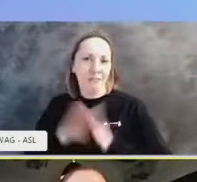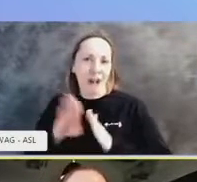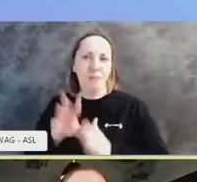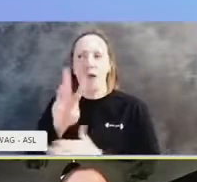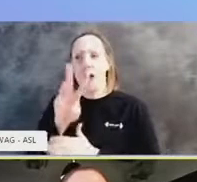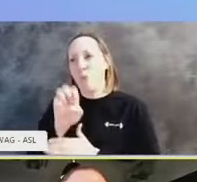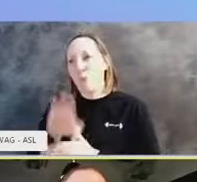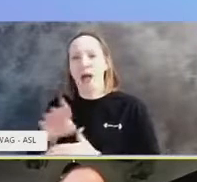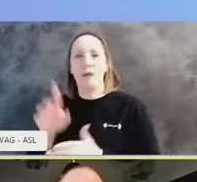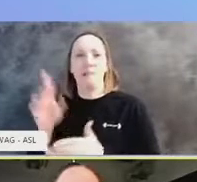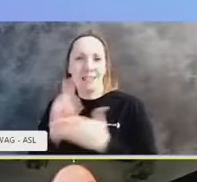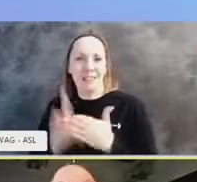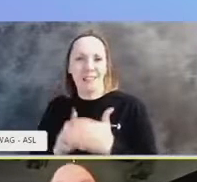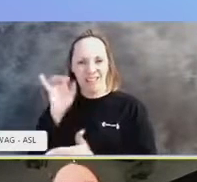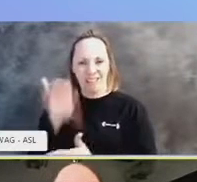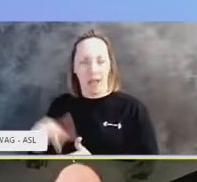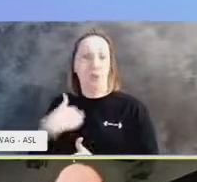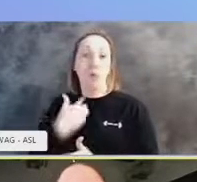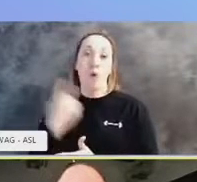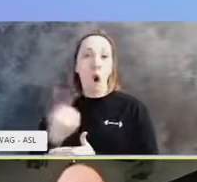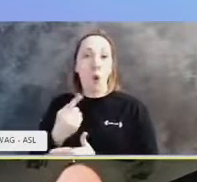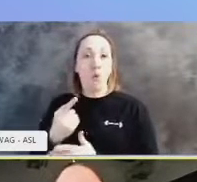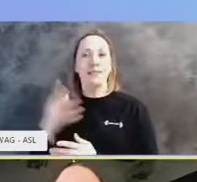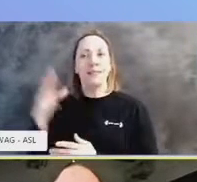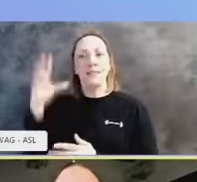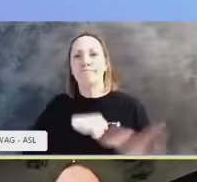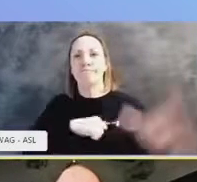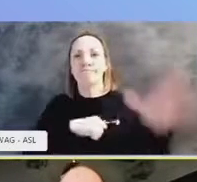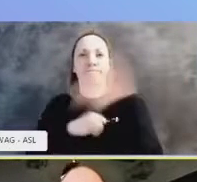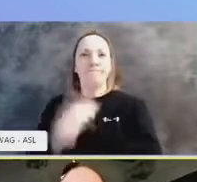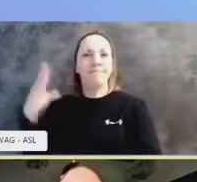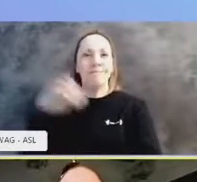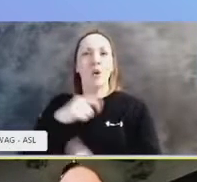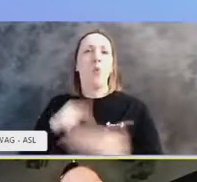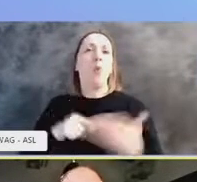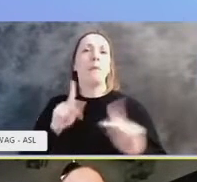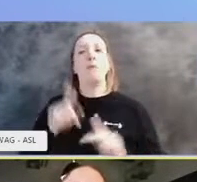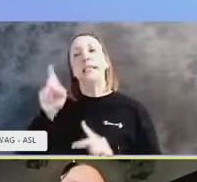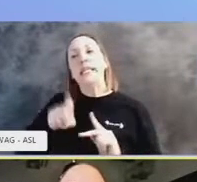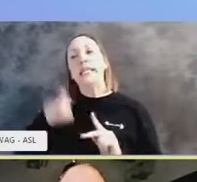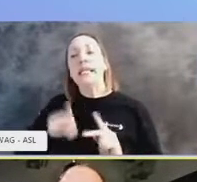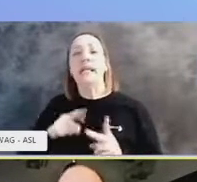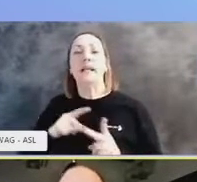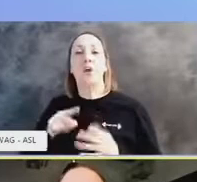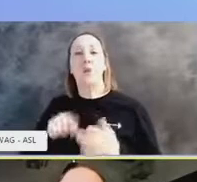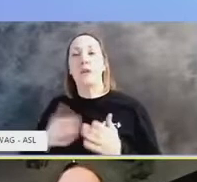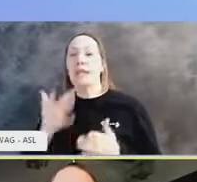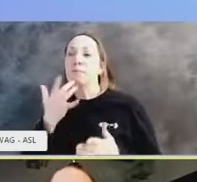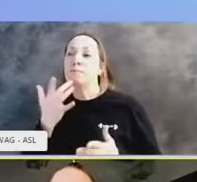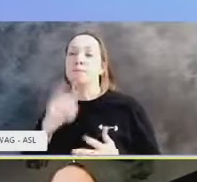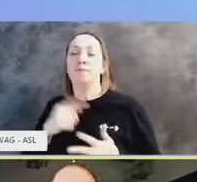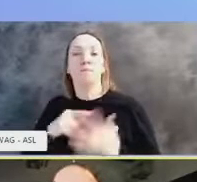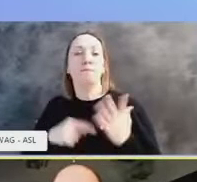assumptions about other people. And my job back then was web development and web design that sort of thing. We